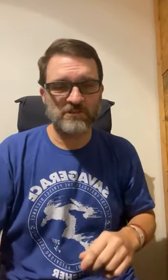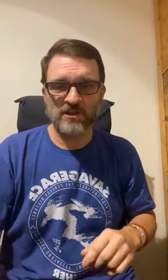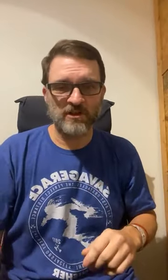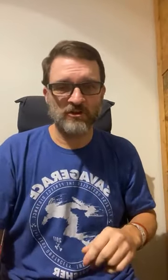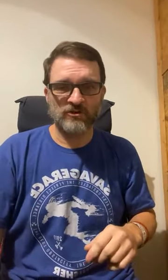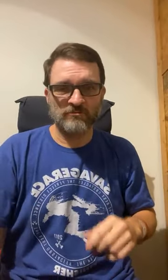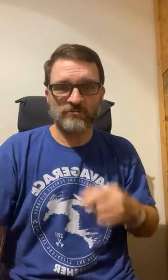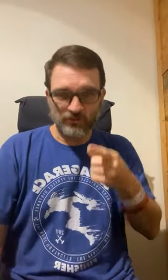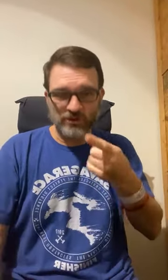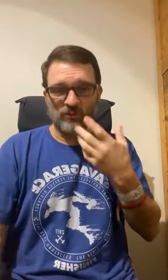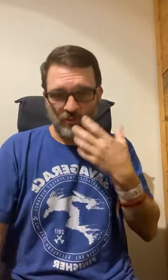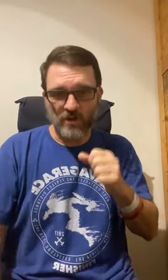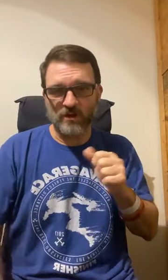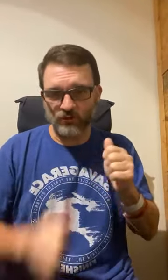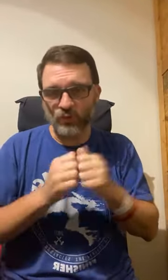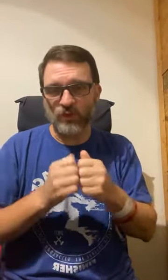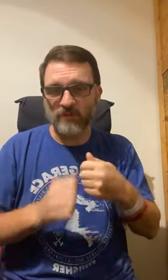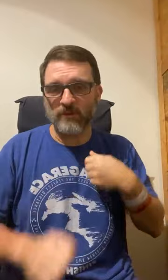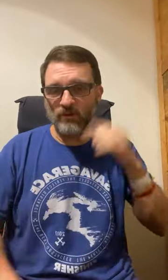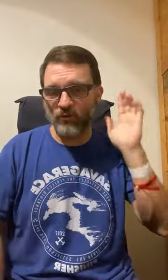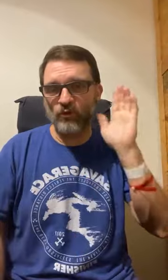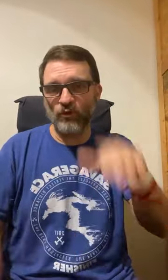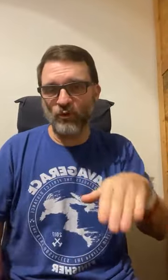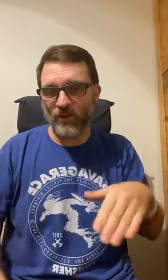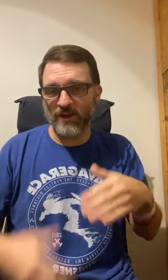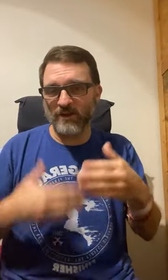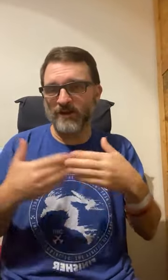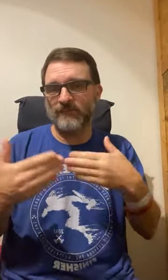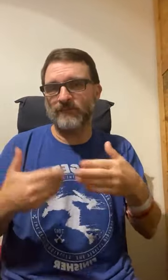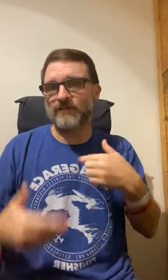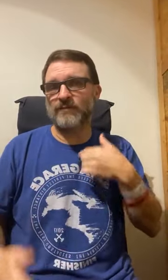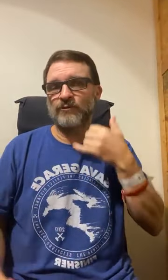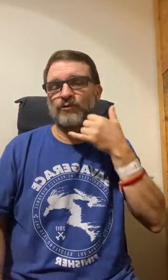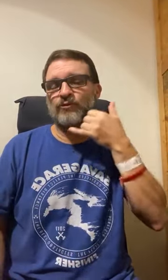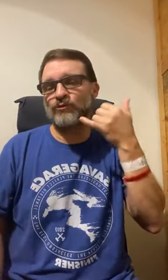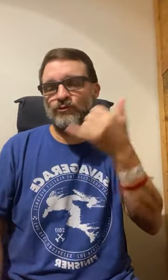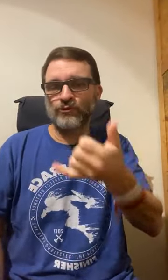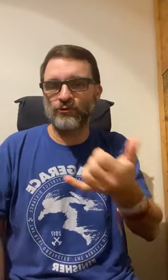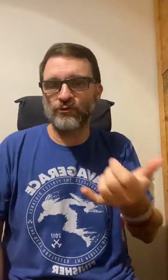She was with me all the way. Even though I did call her.